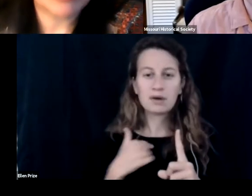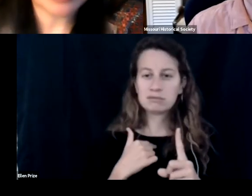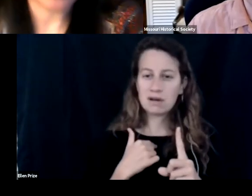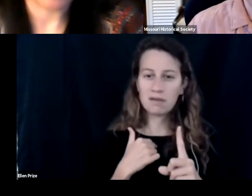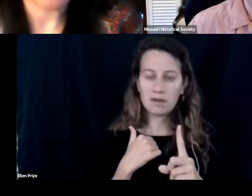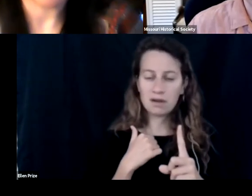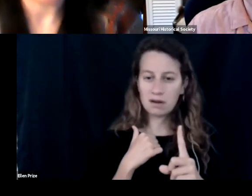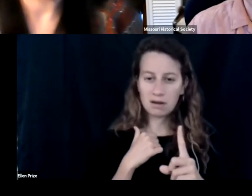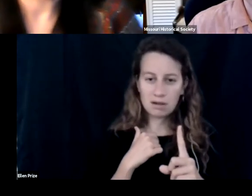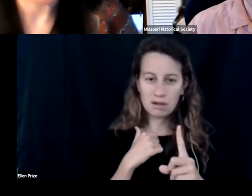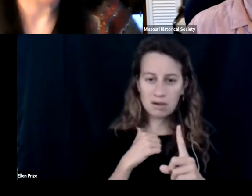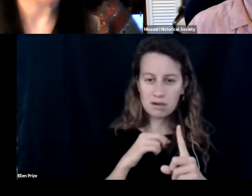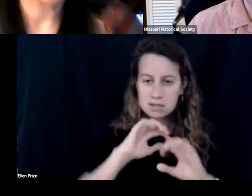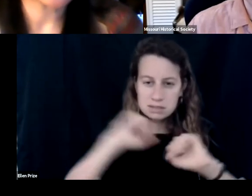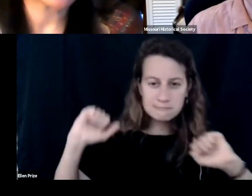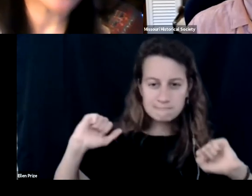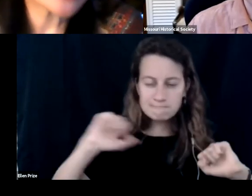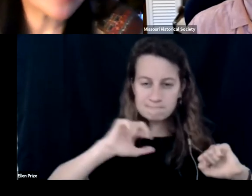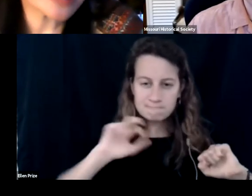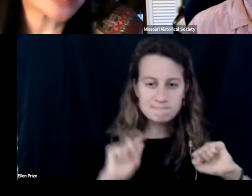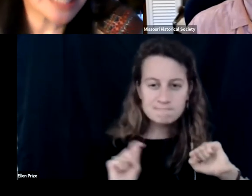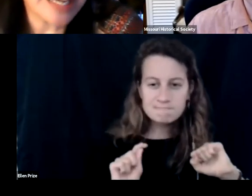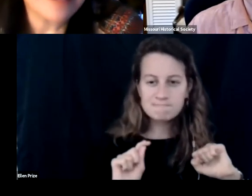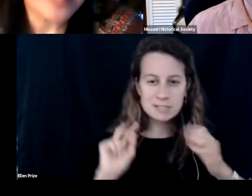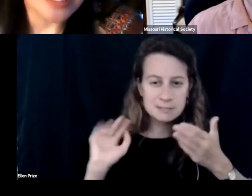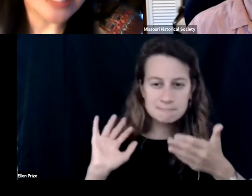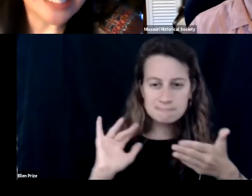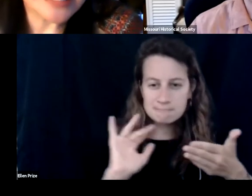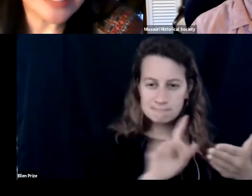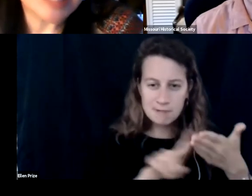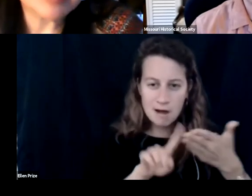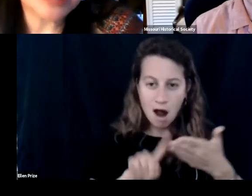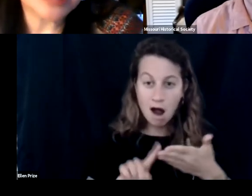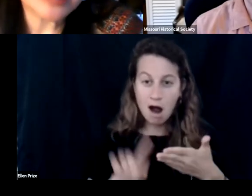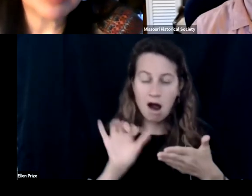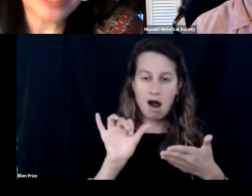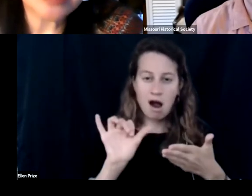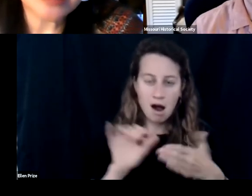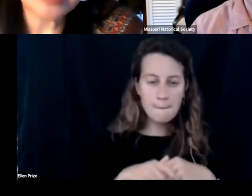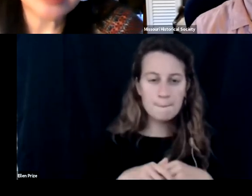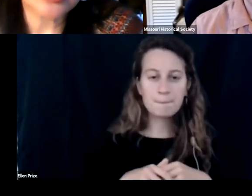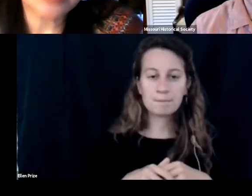some people, especially Japanese Peruvians, were held in the US